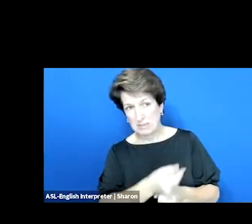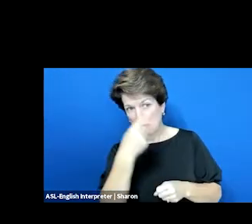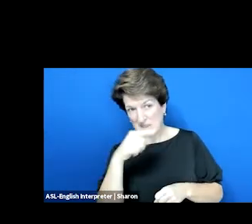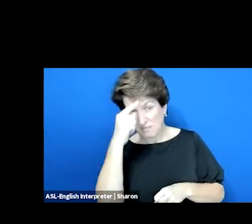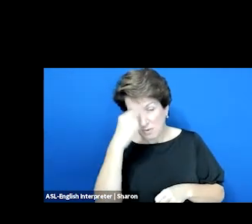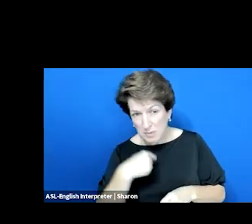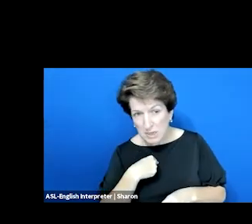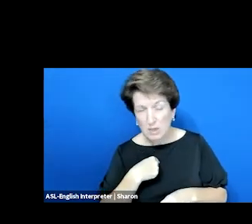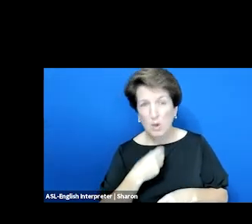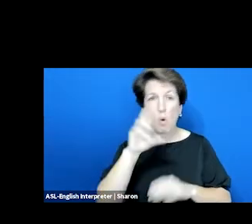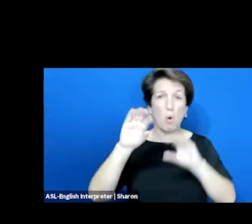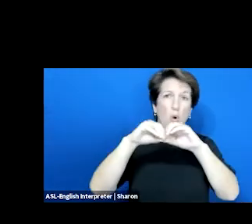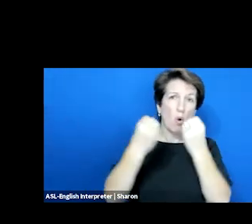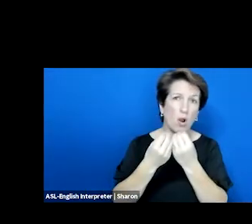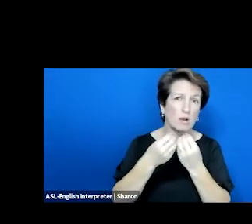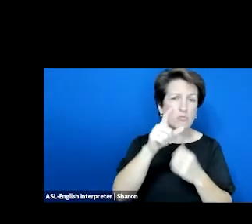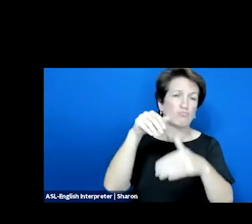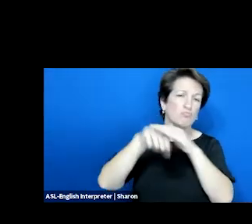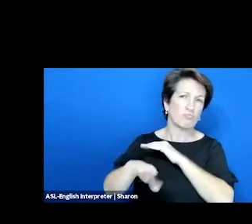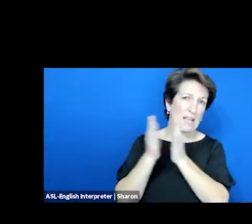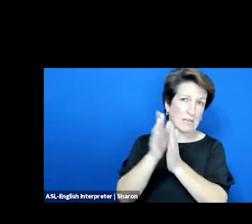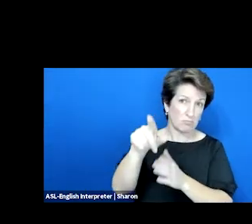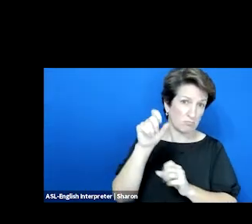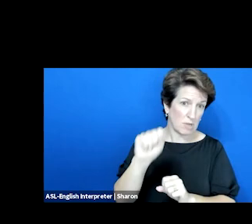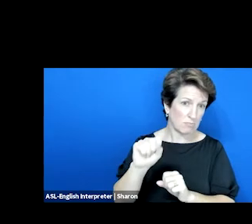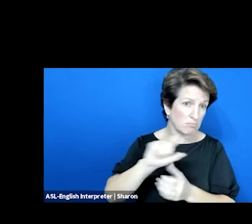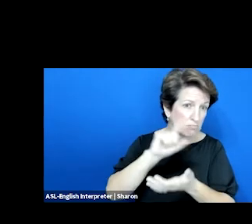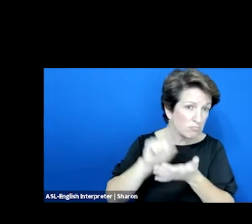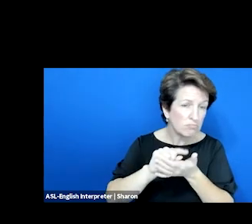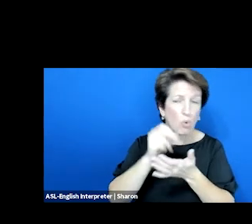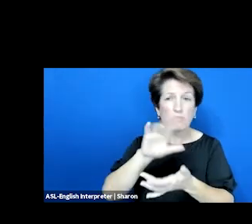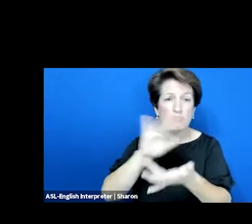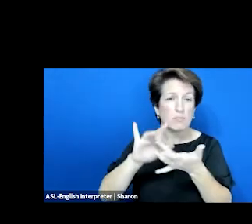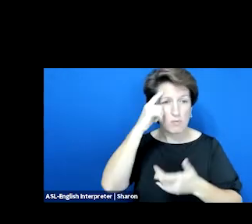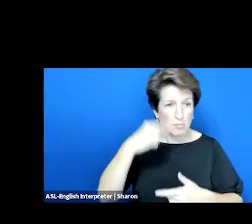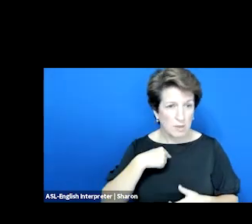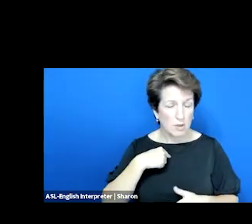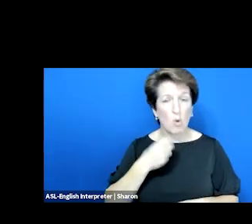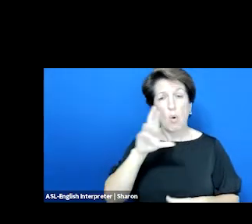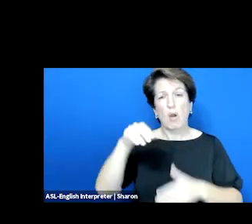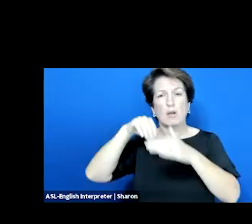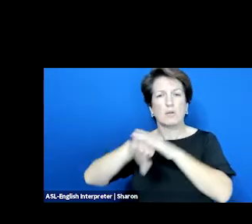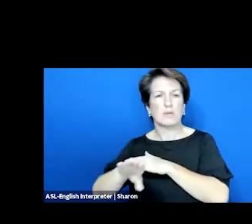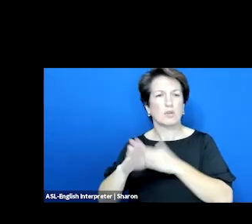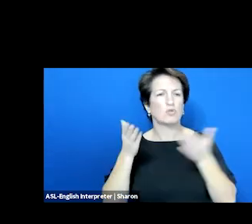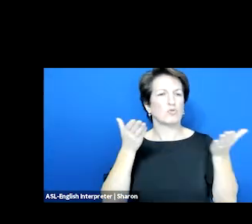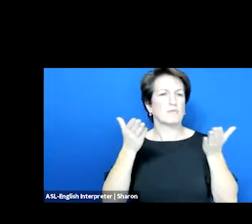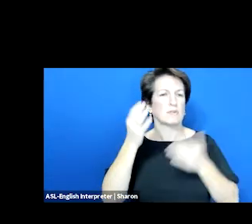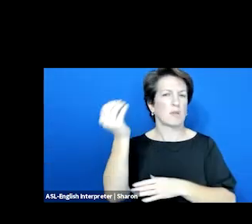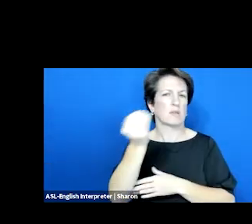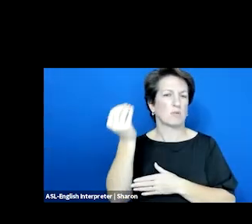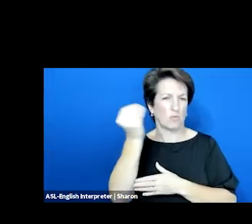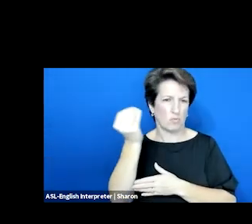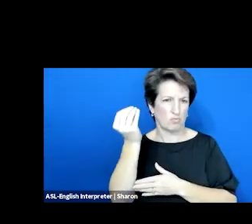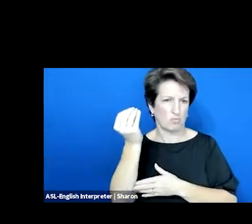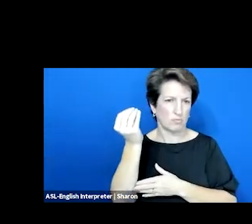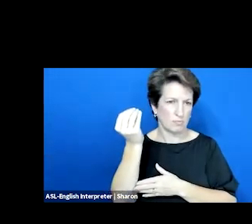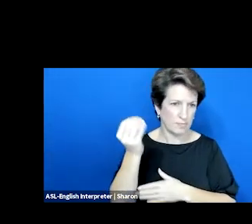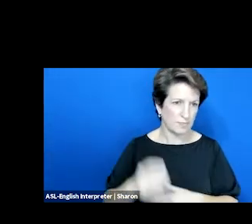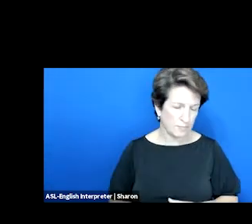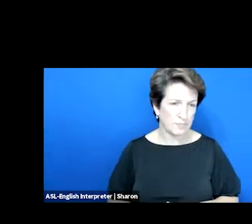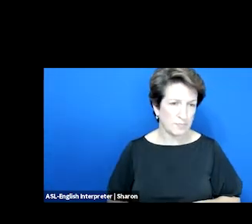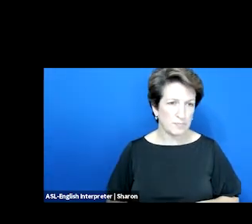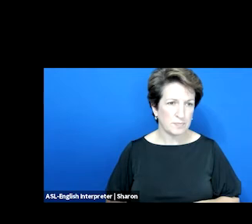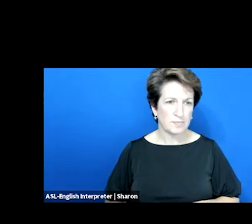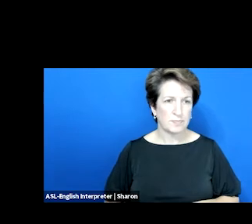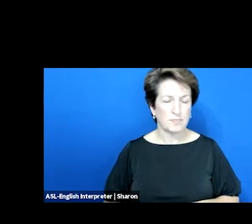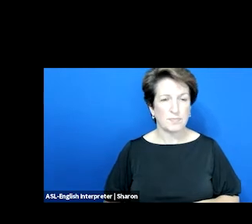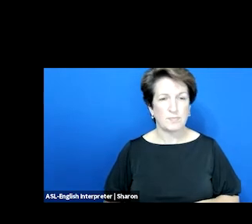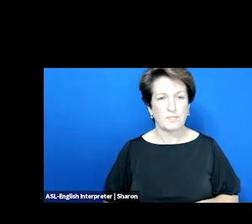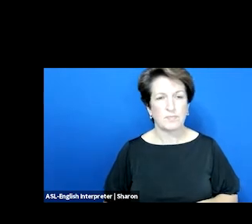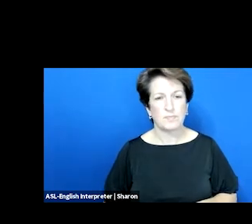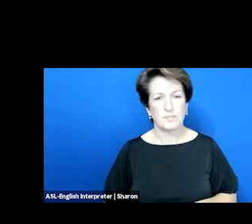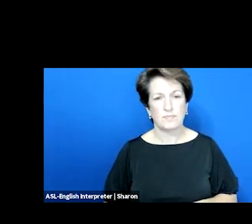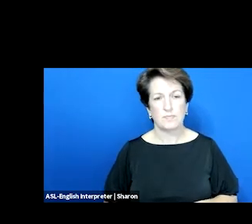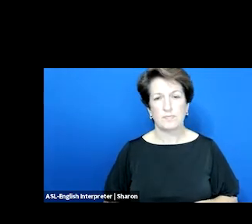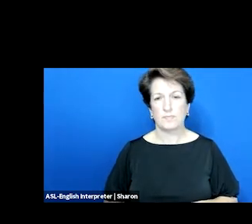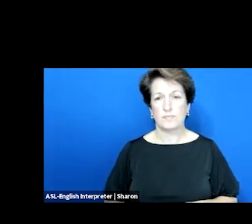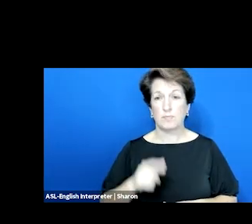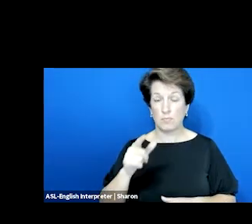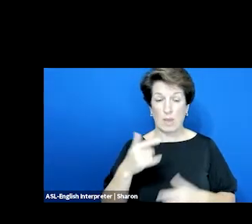19 vaccine receipts. Next slide.